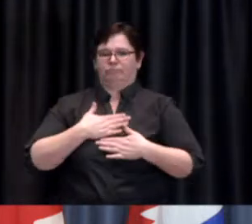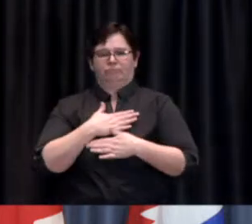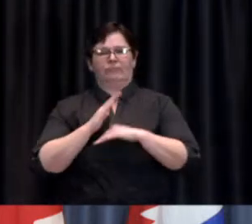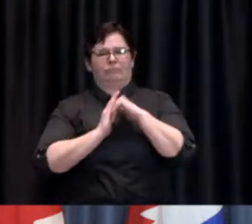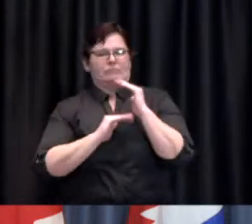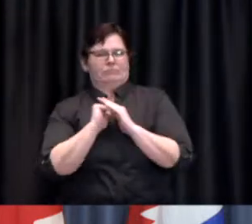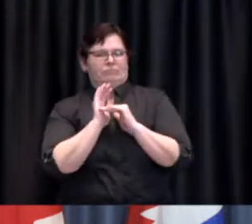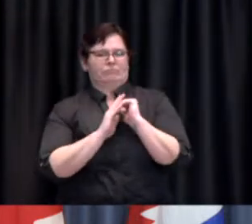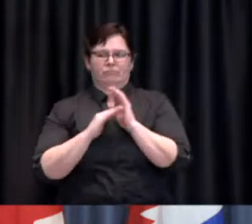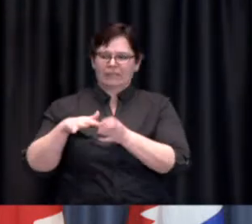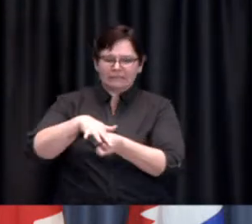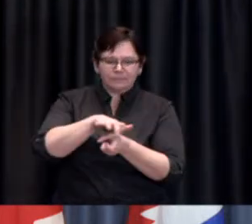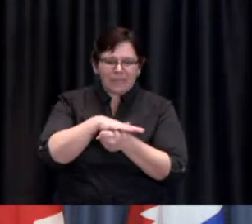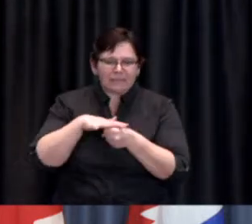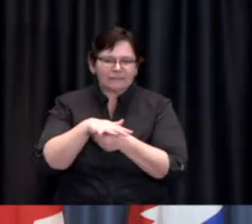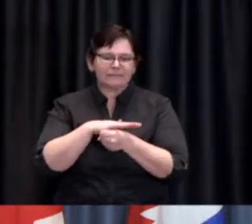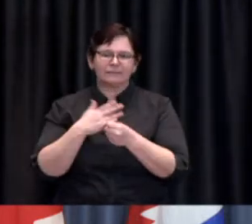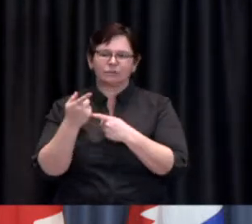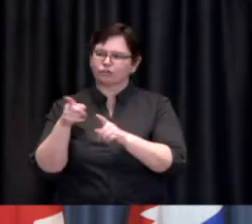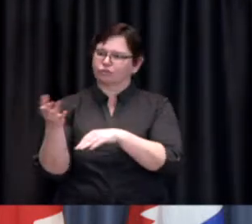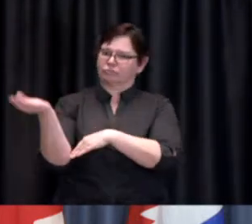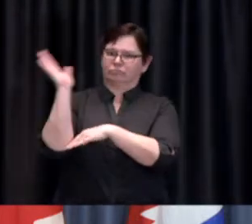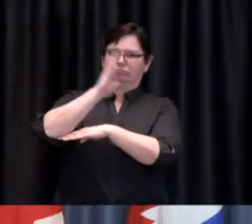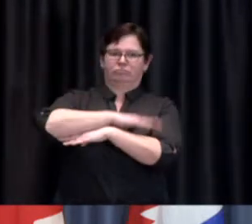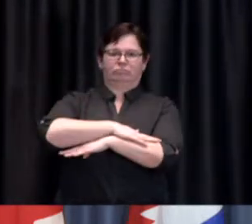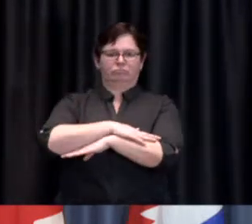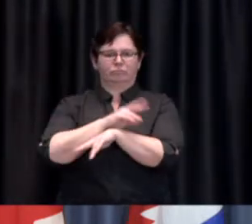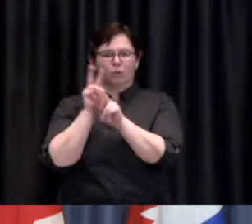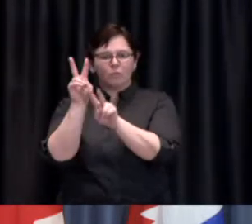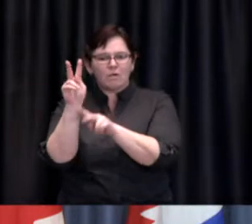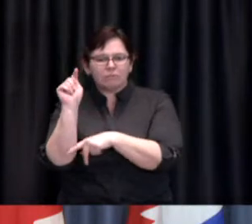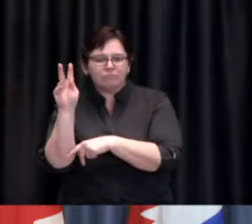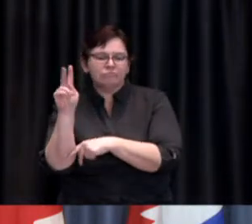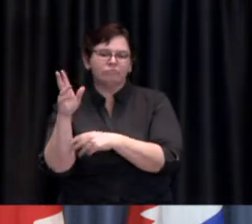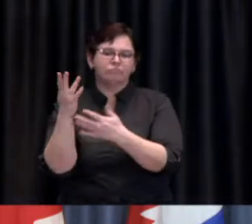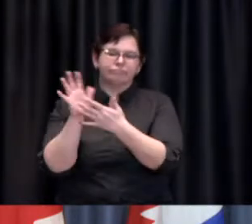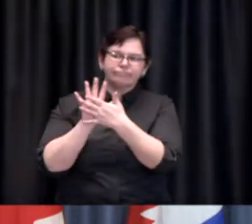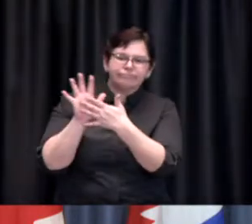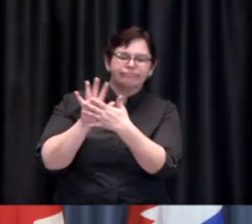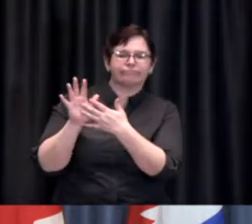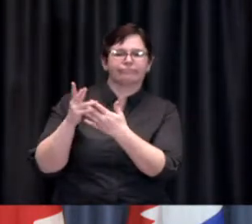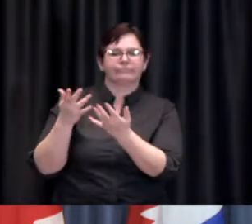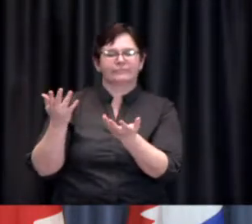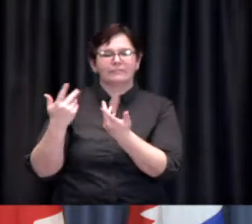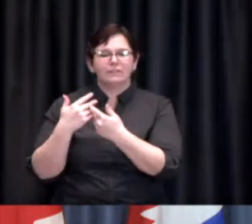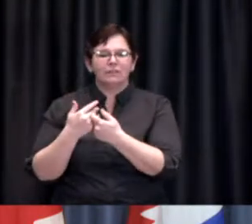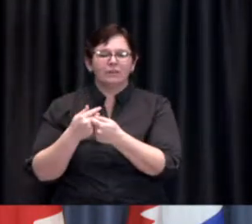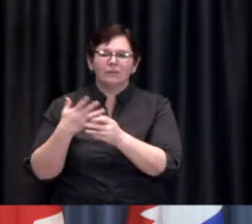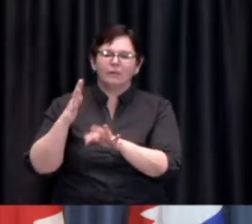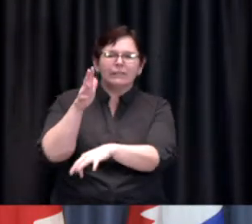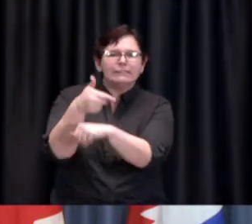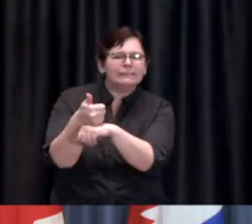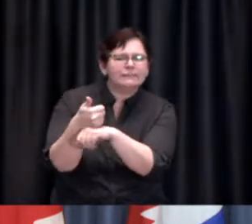and as much as possible to to offer them um you know an engaging program to make that isolation